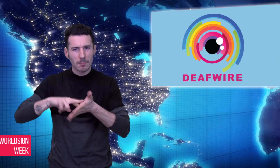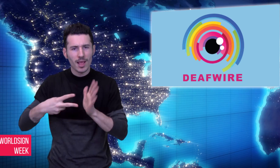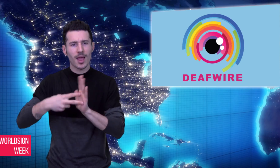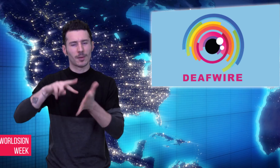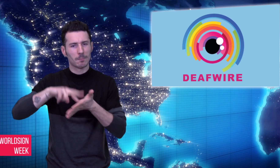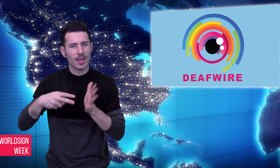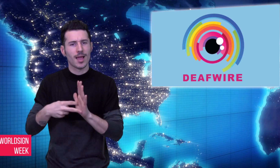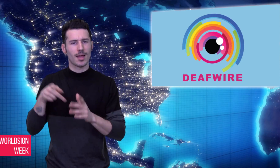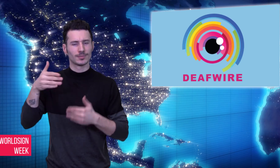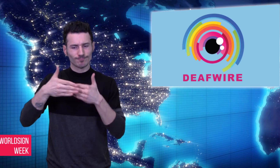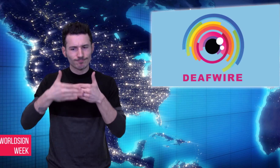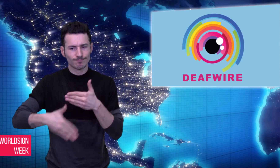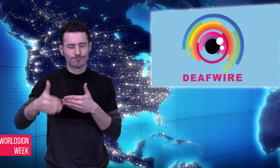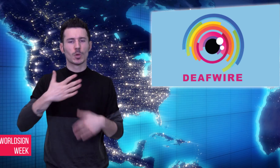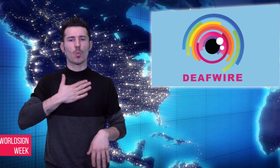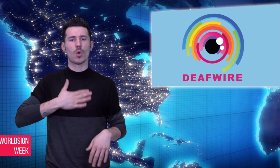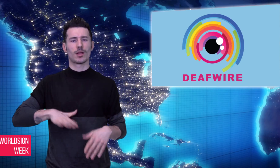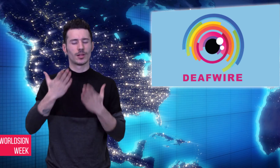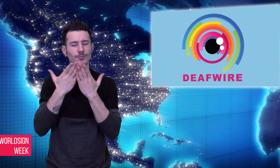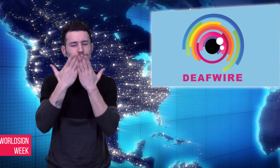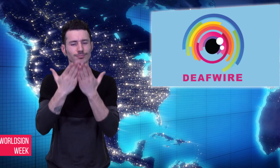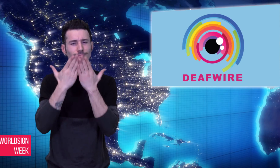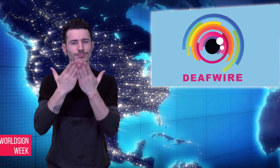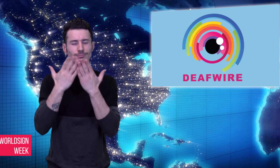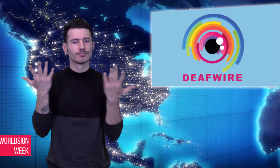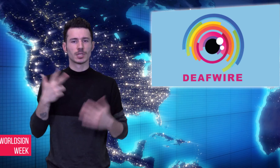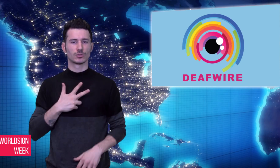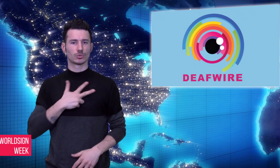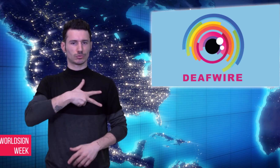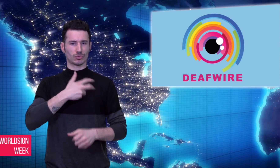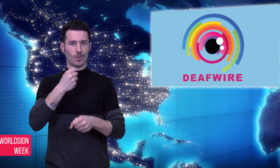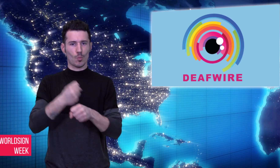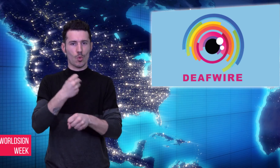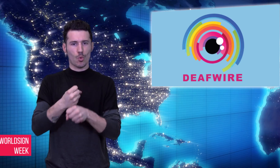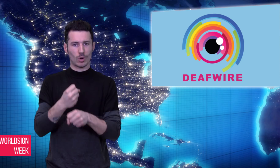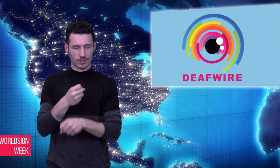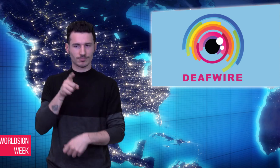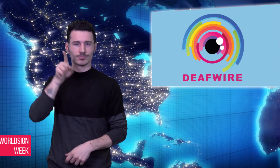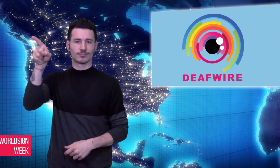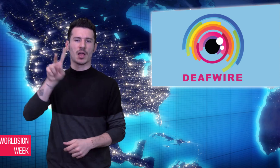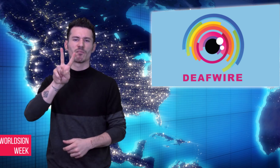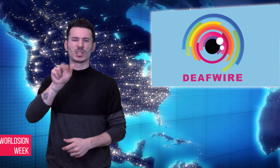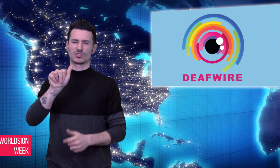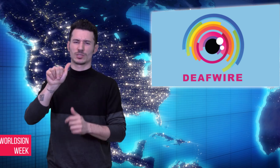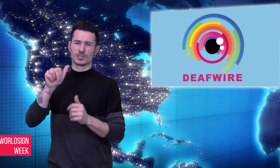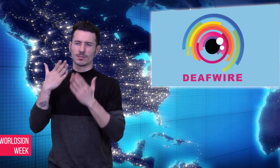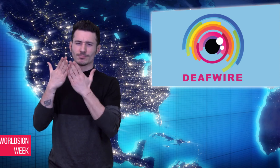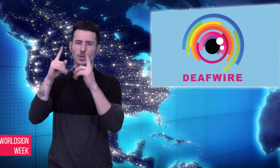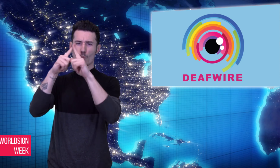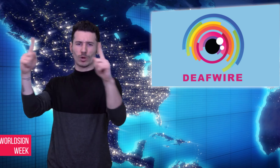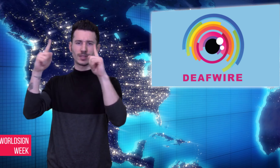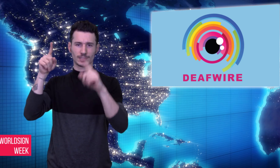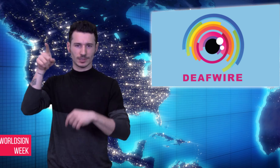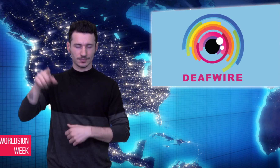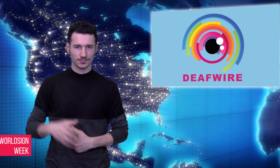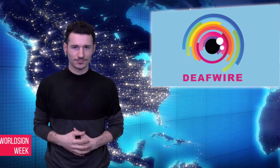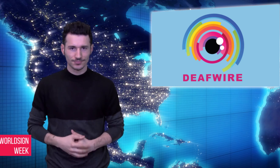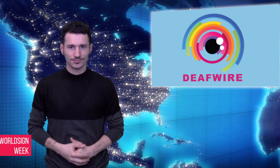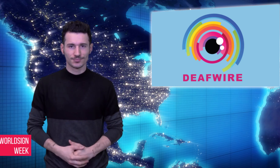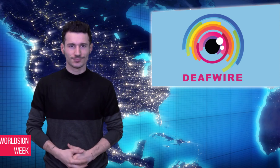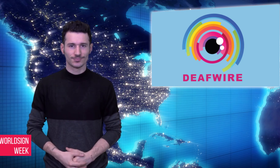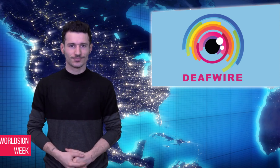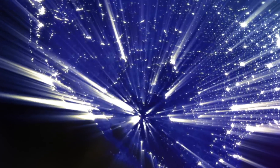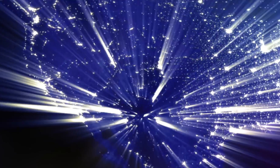social work at Virginia Commonwealth University